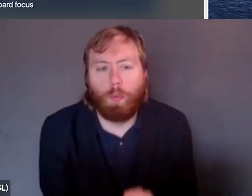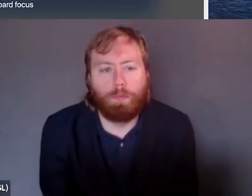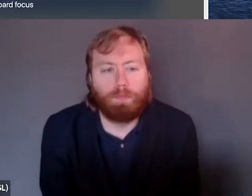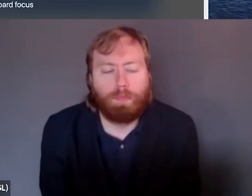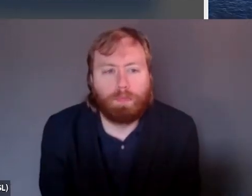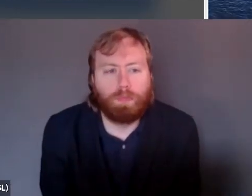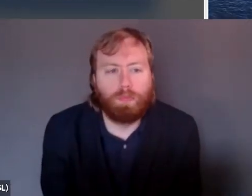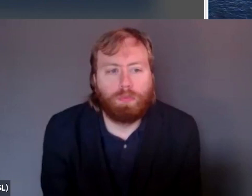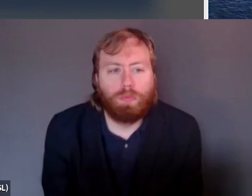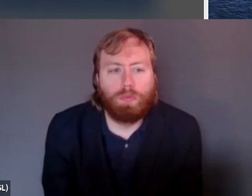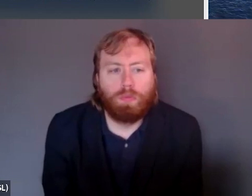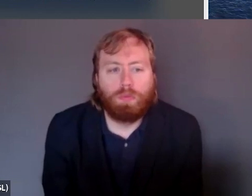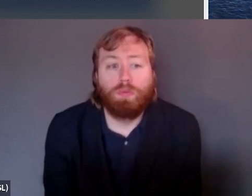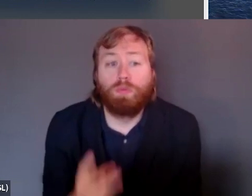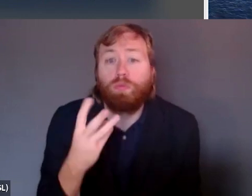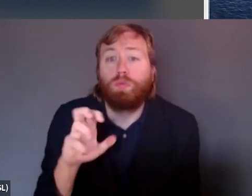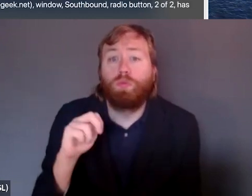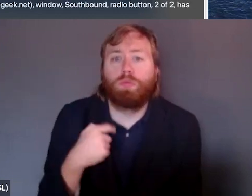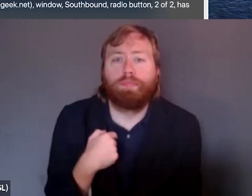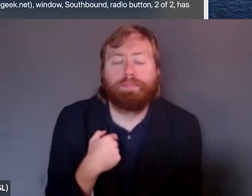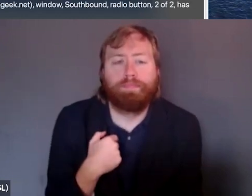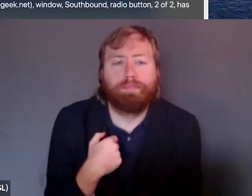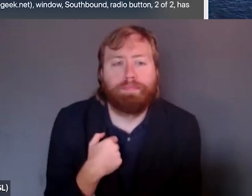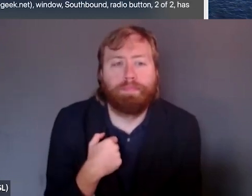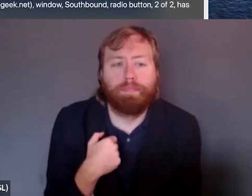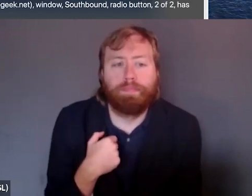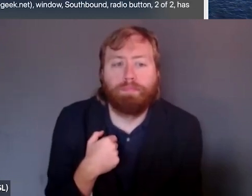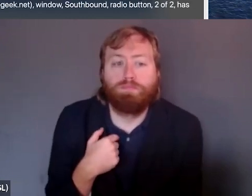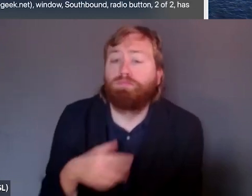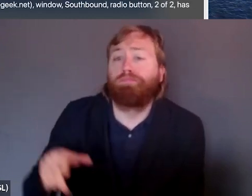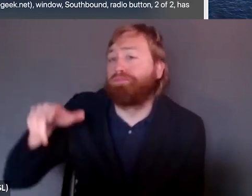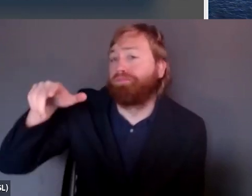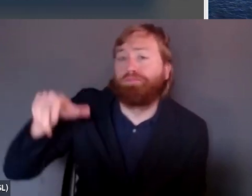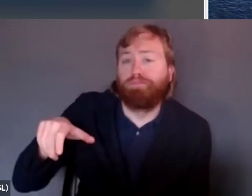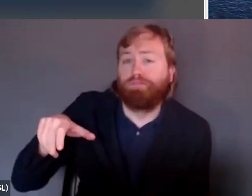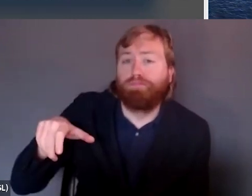When I'm on a particular button, say southbound button,